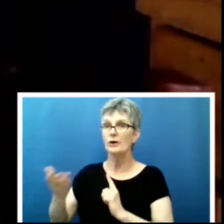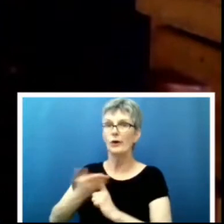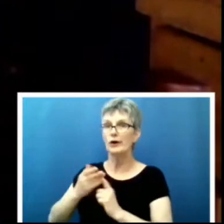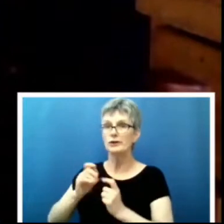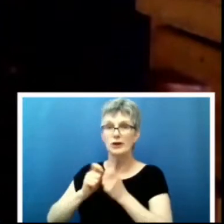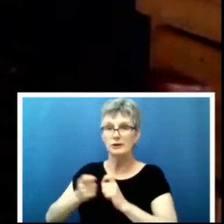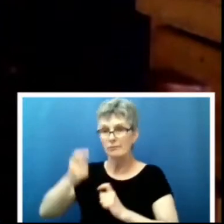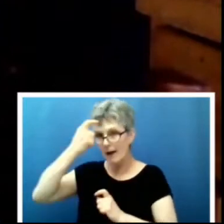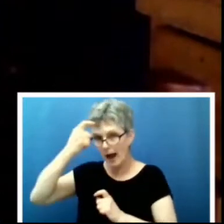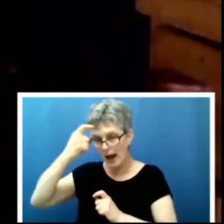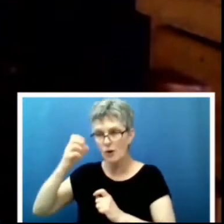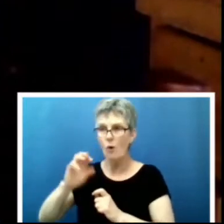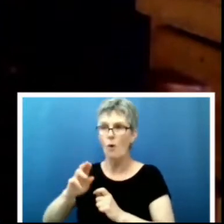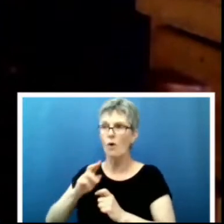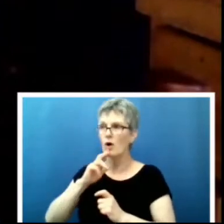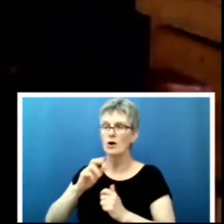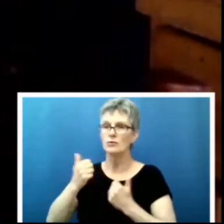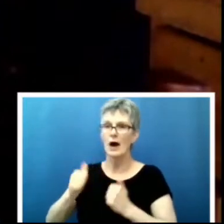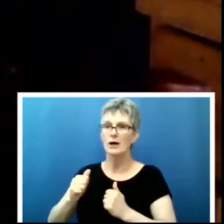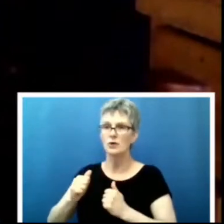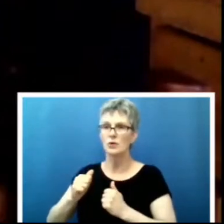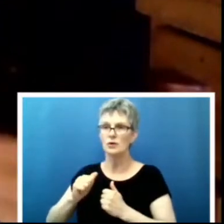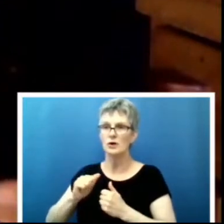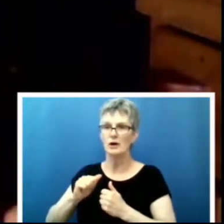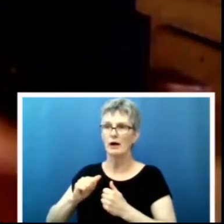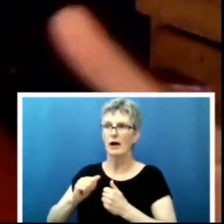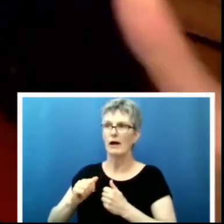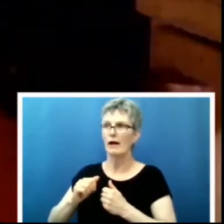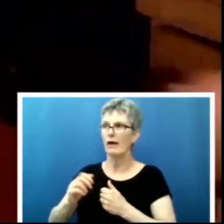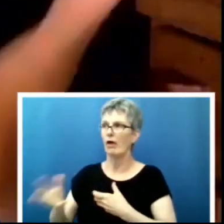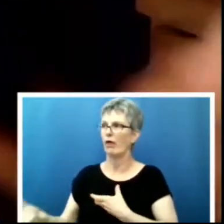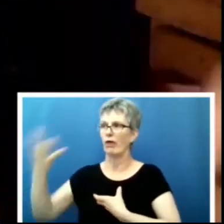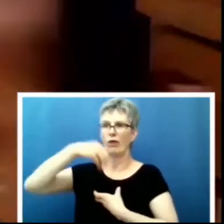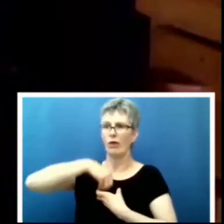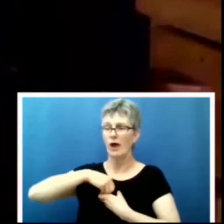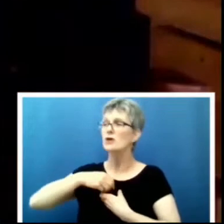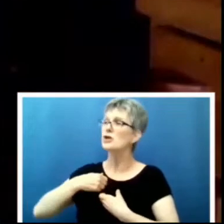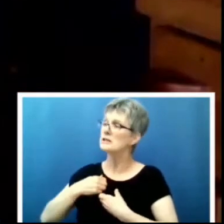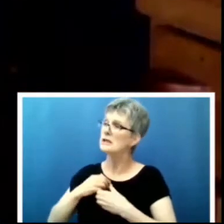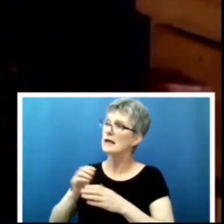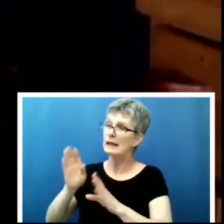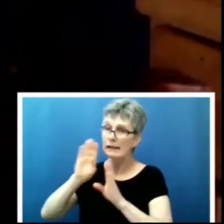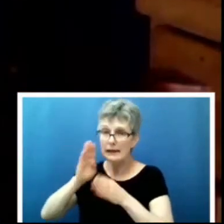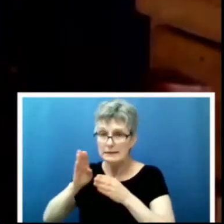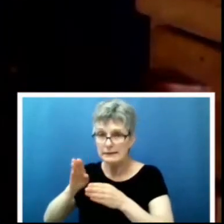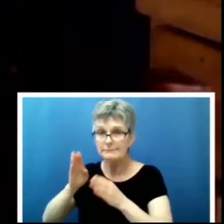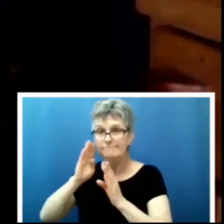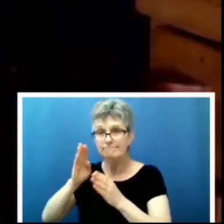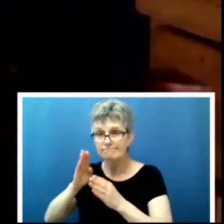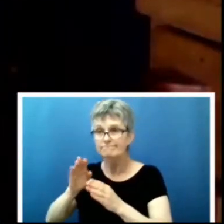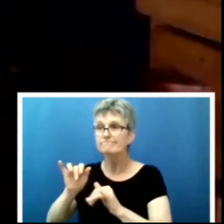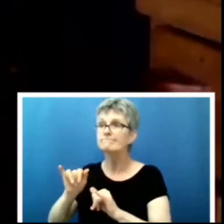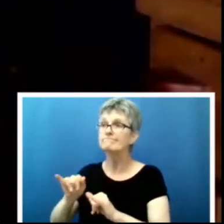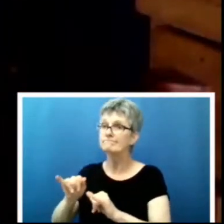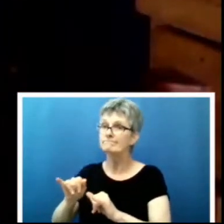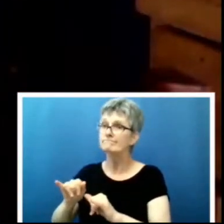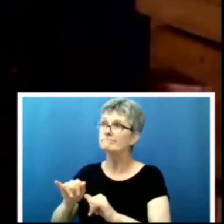to learn to listen and then magically, right, no they didn't switch their views by the end but that wasn't the point.